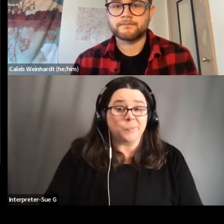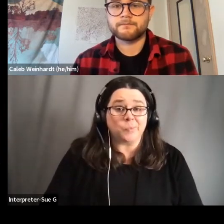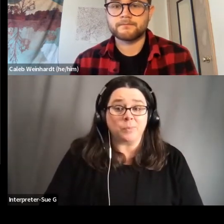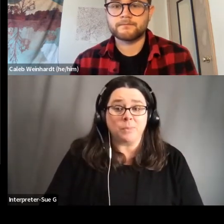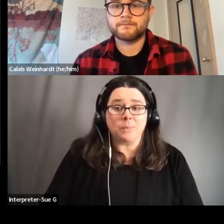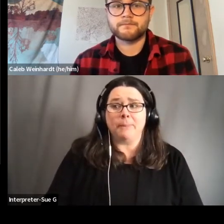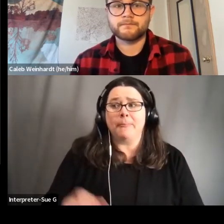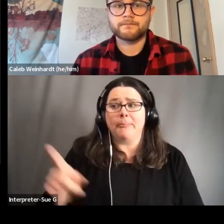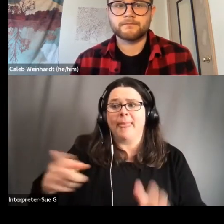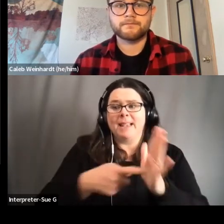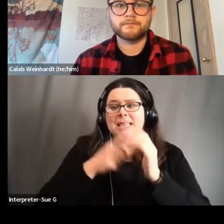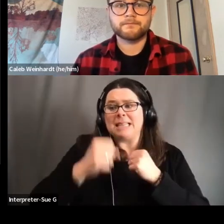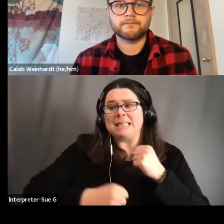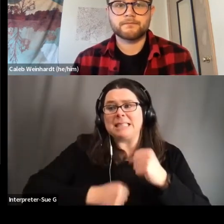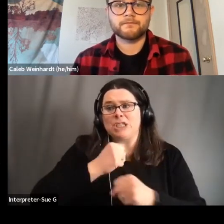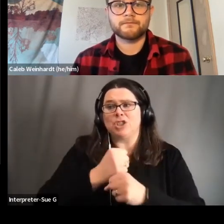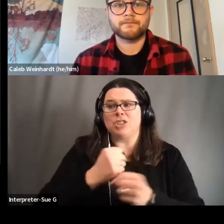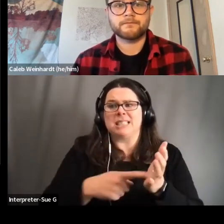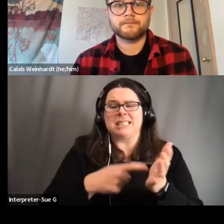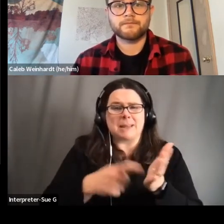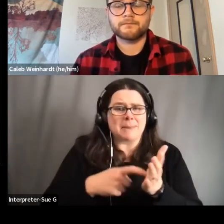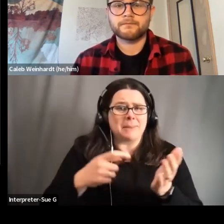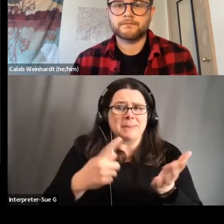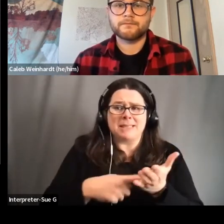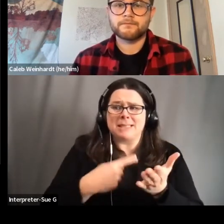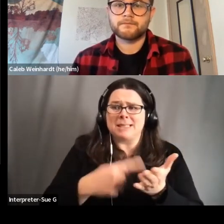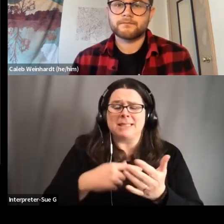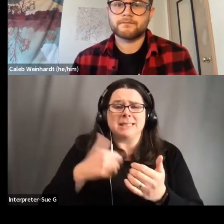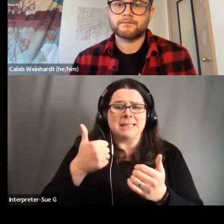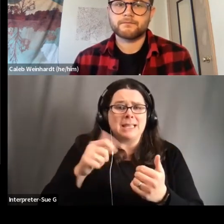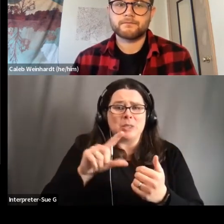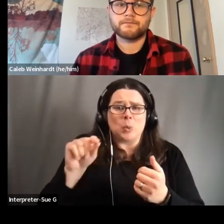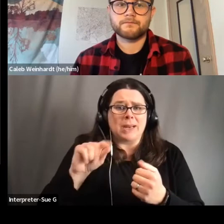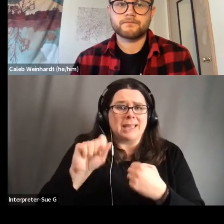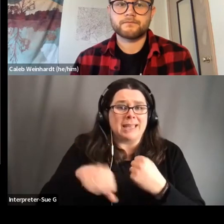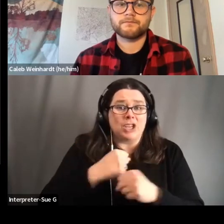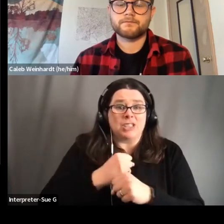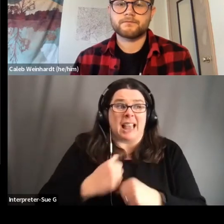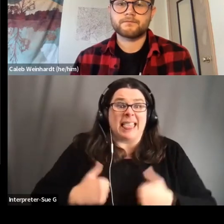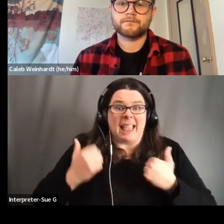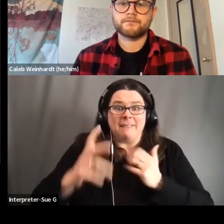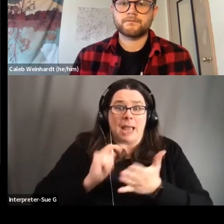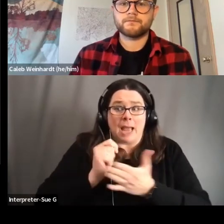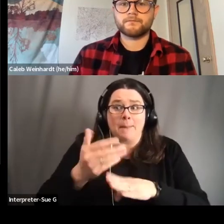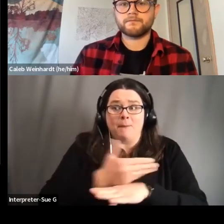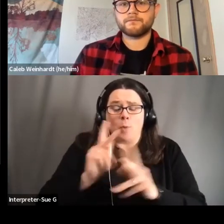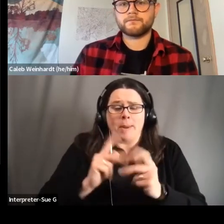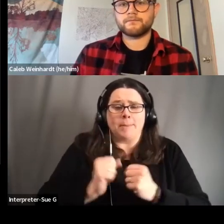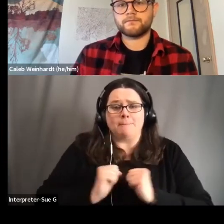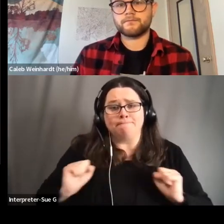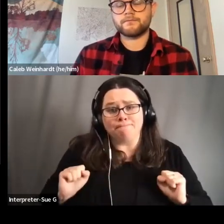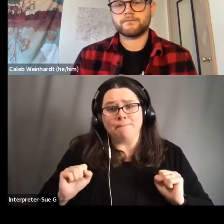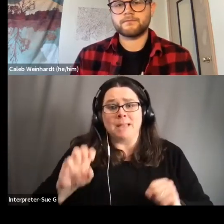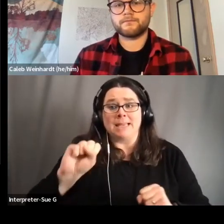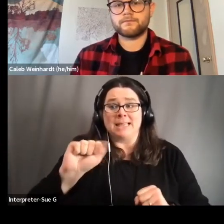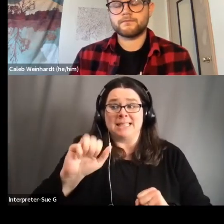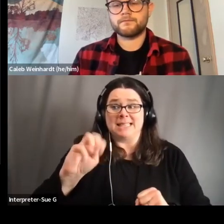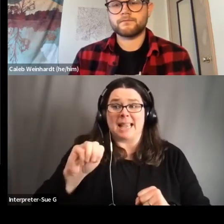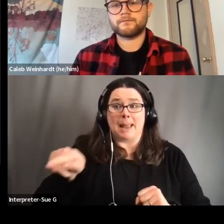It takes years, sometimes decades, sometimes a lifetime before people can actually come out and talk about this. Sam is somebody who is willing to get up